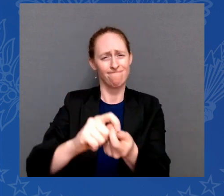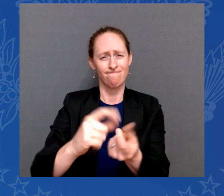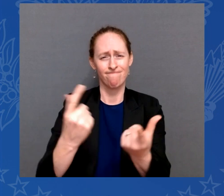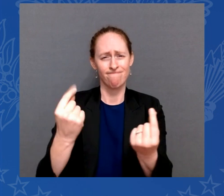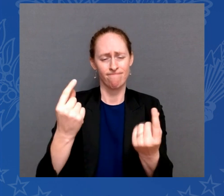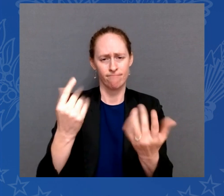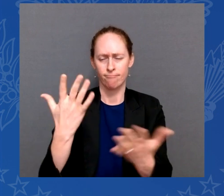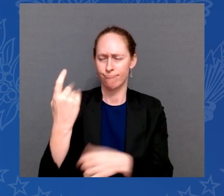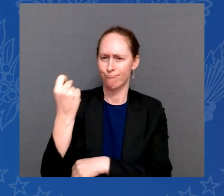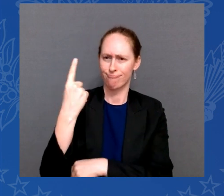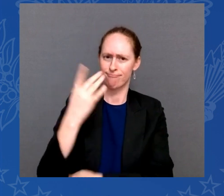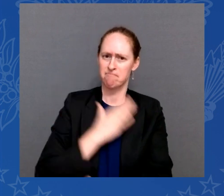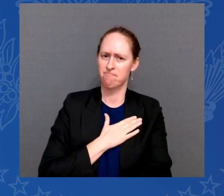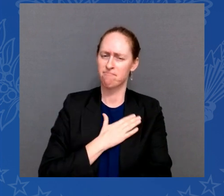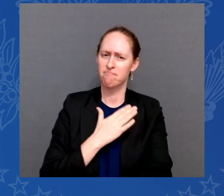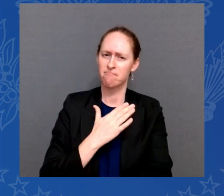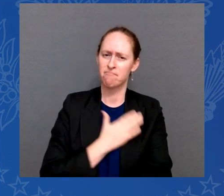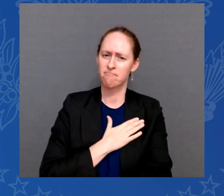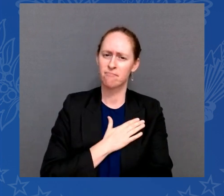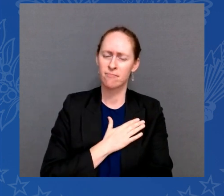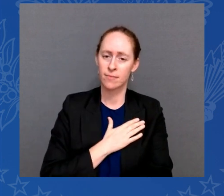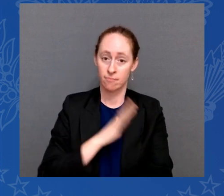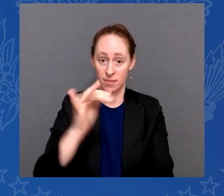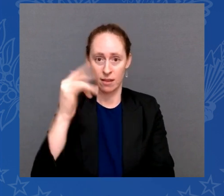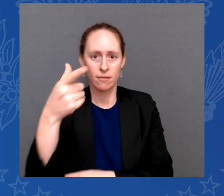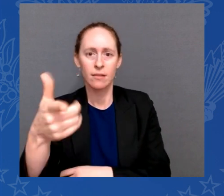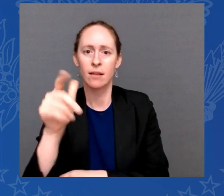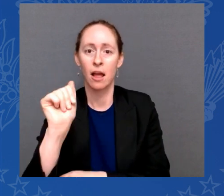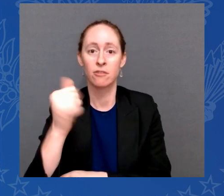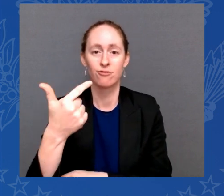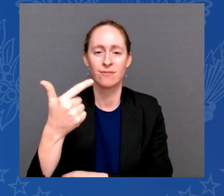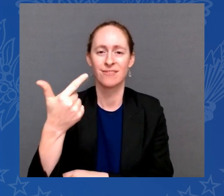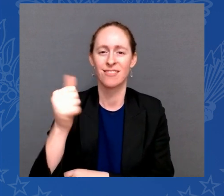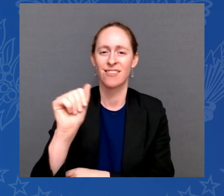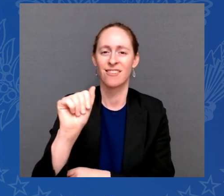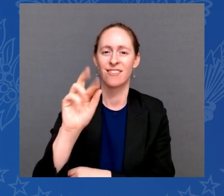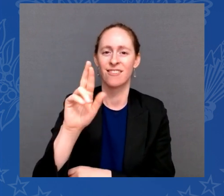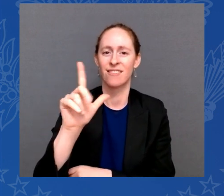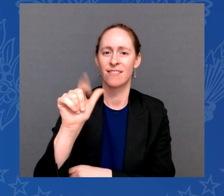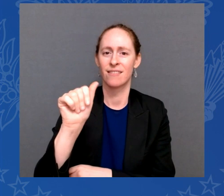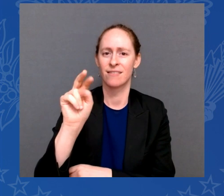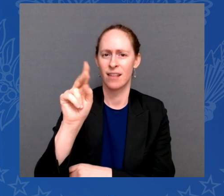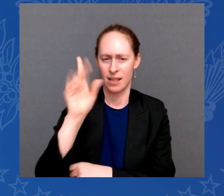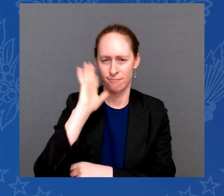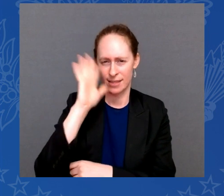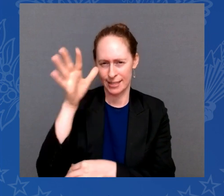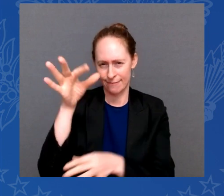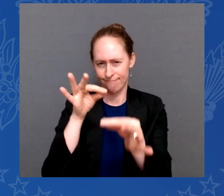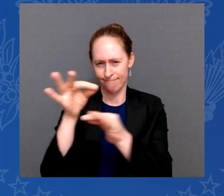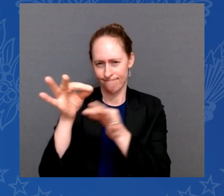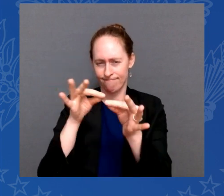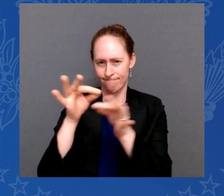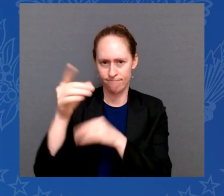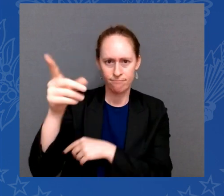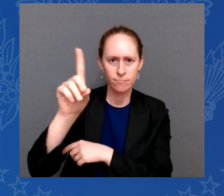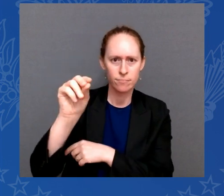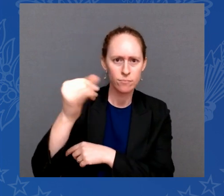what the Department of Justice is prepared to do. We know that there are concerns about the kind of support